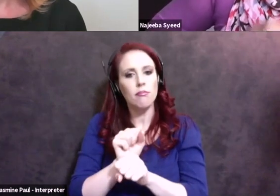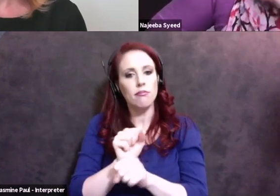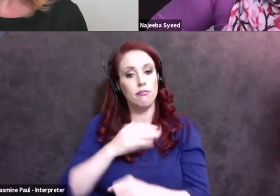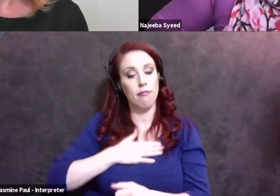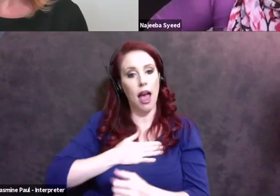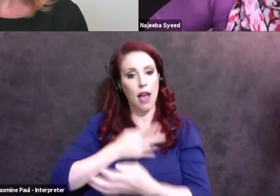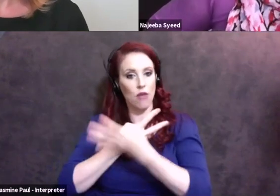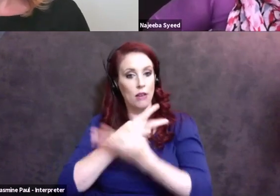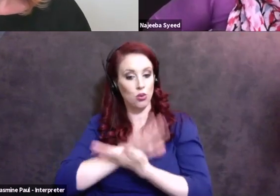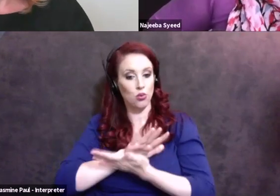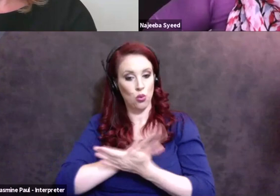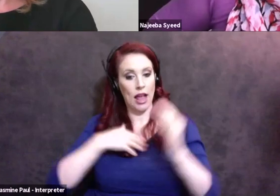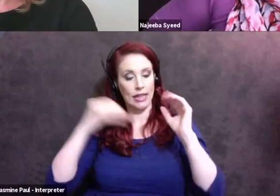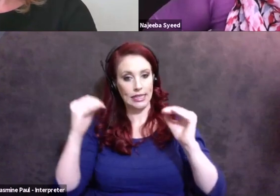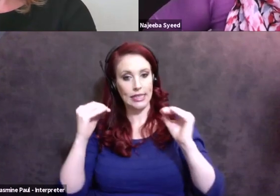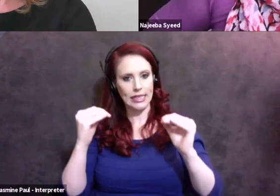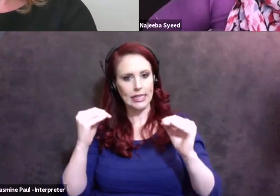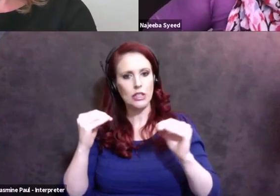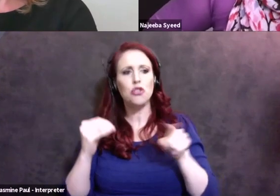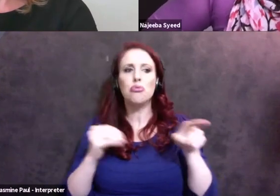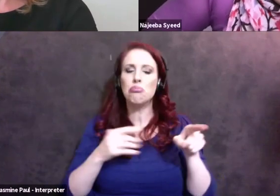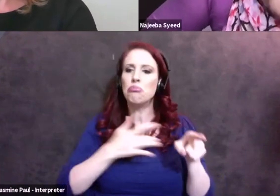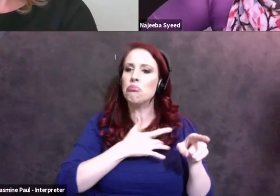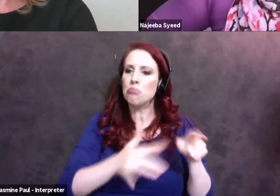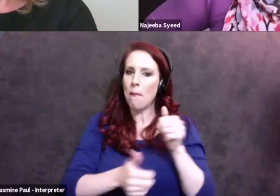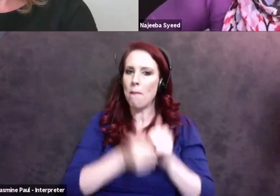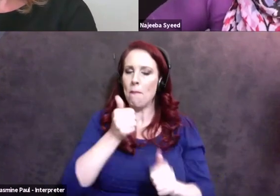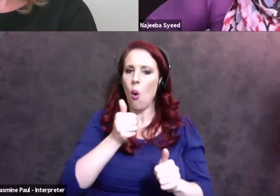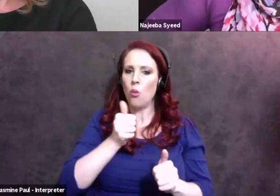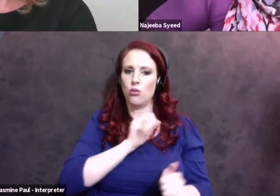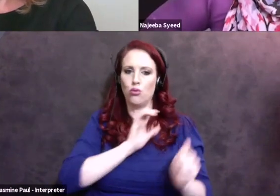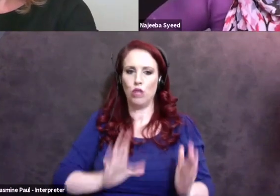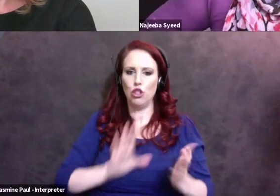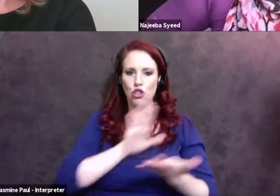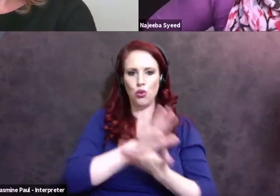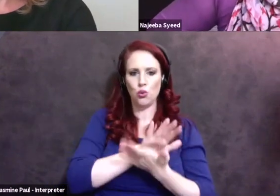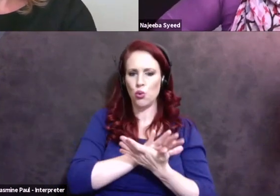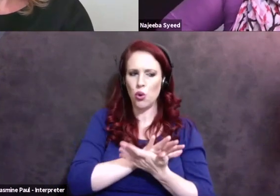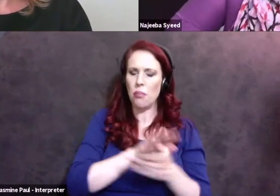They were a mostly Christian institution and wanted to work with people of different religious traditions